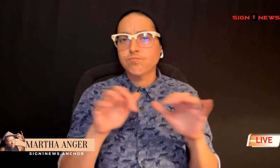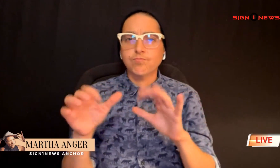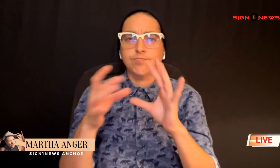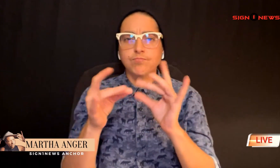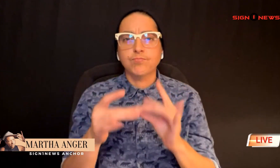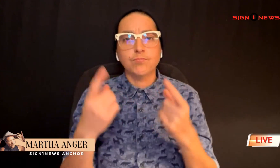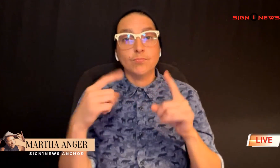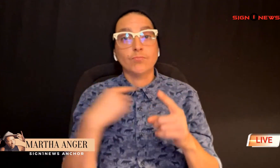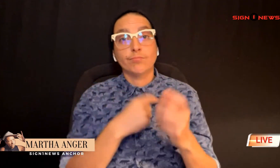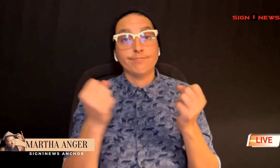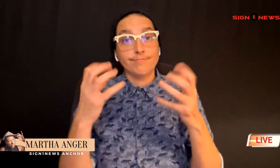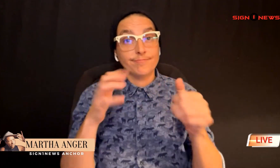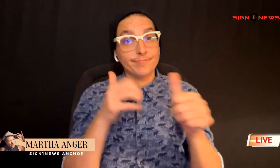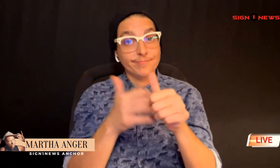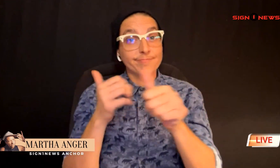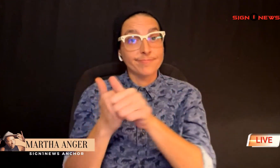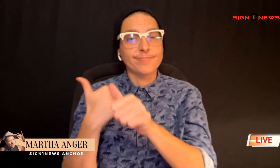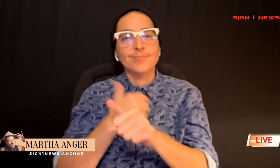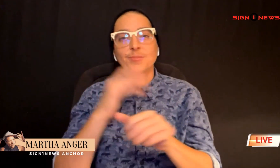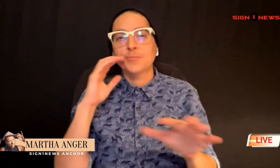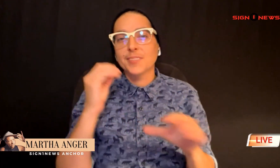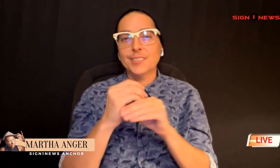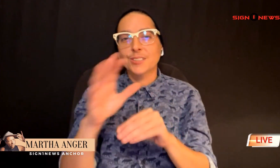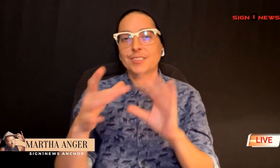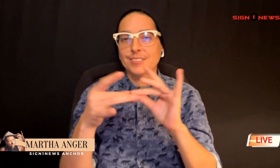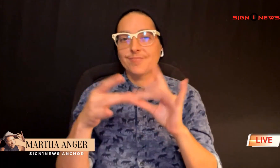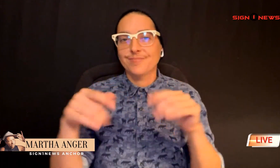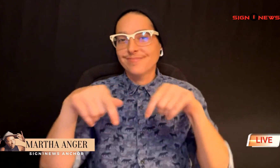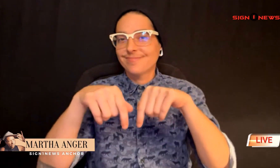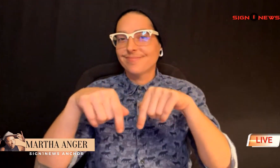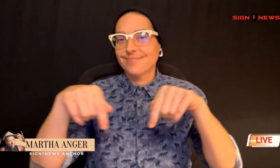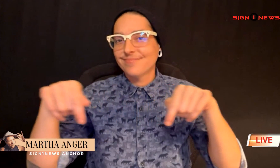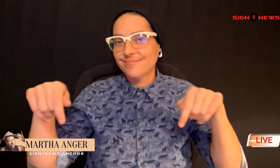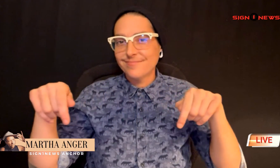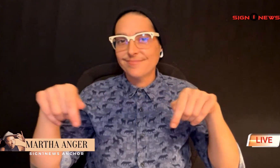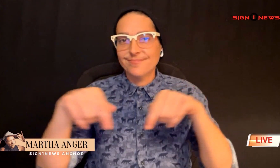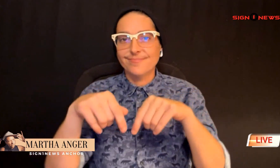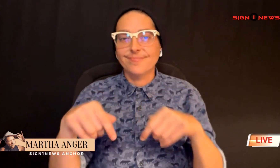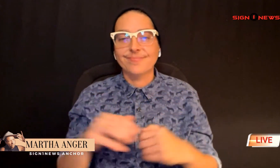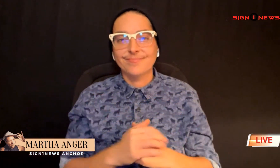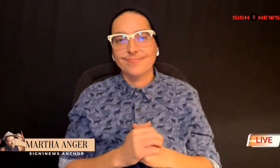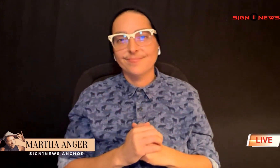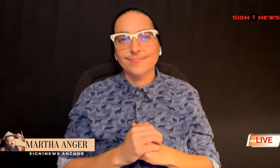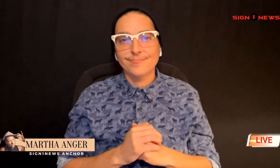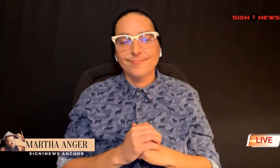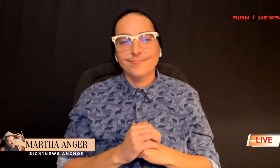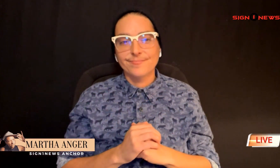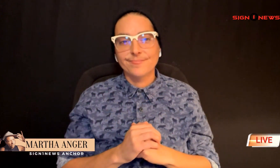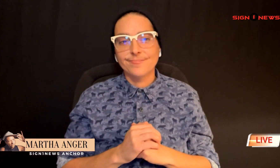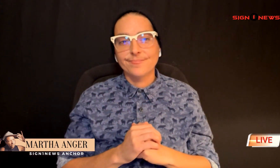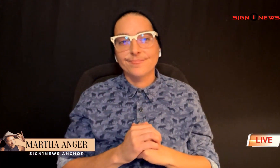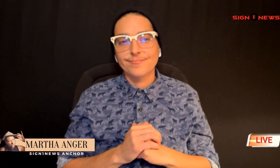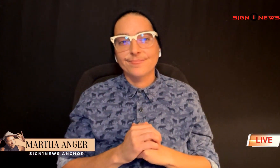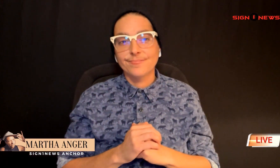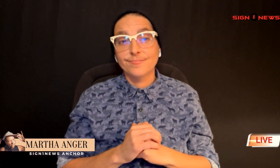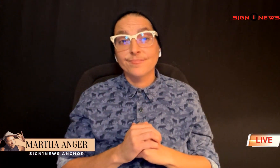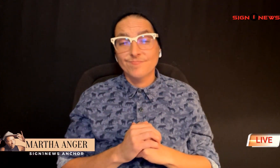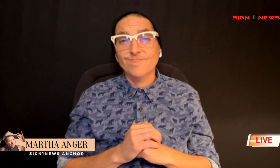top trending stories making headlines today. If you post an interesting comment during this update, we may add it to the bottom of the screen.